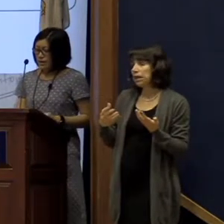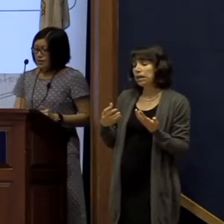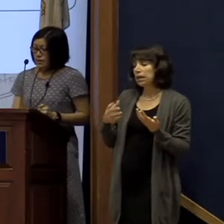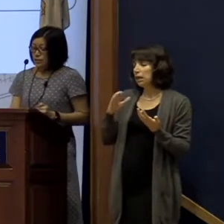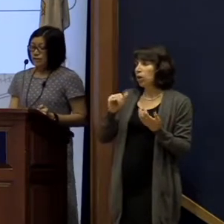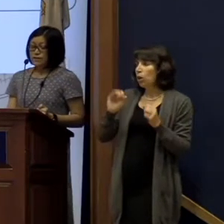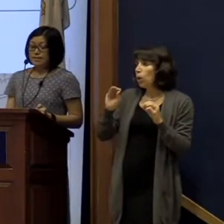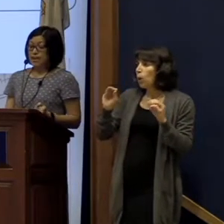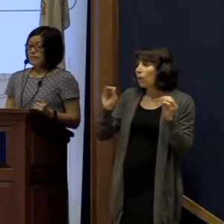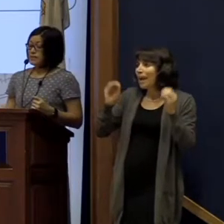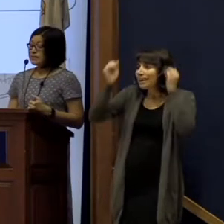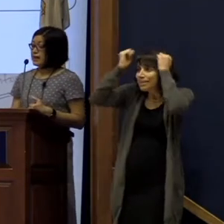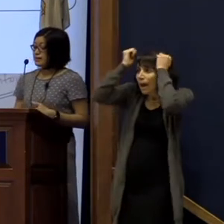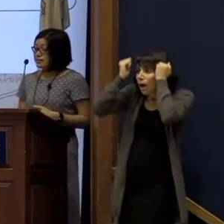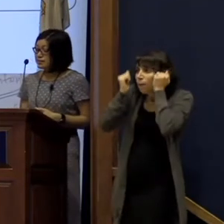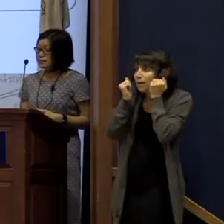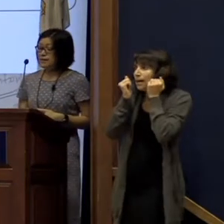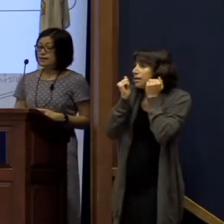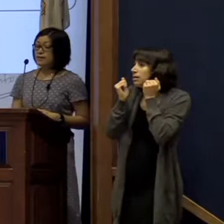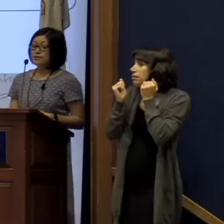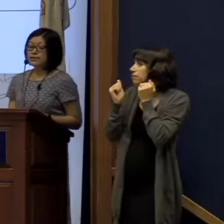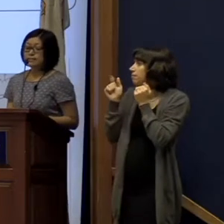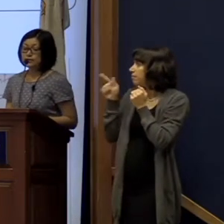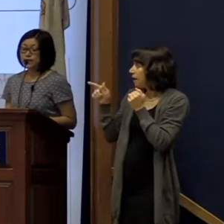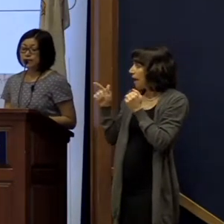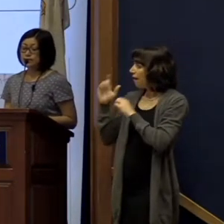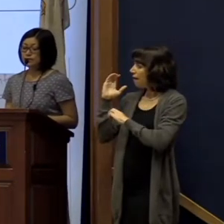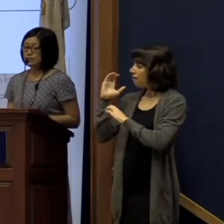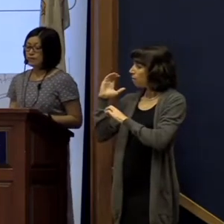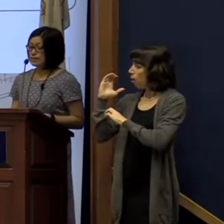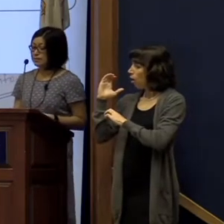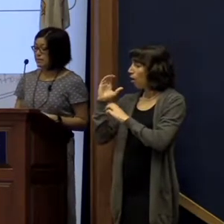So feedback from his cousin super Nanoka team also helped Stephen refine his prototype